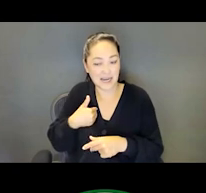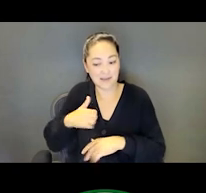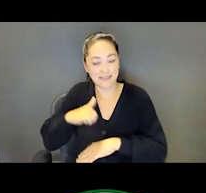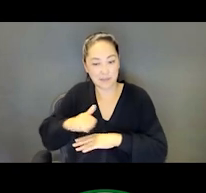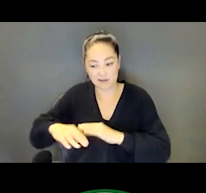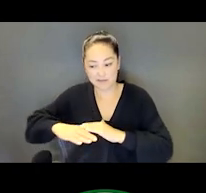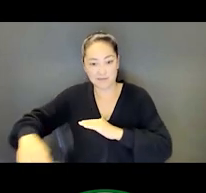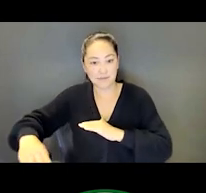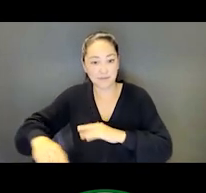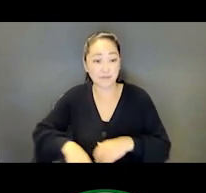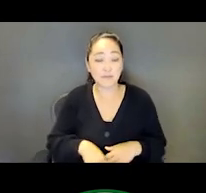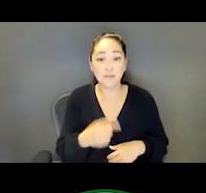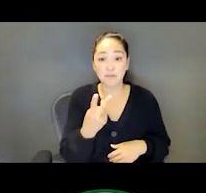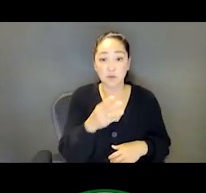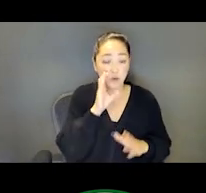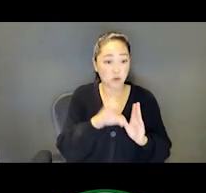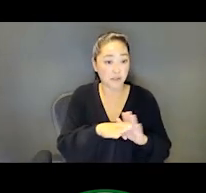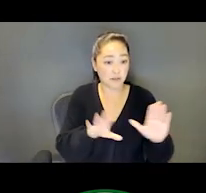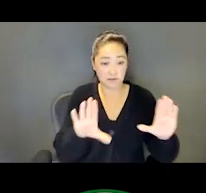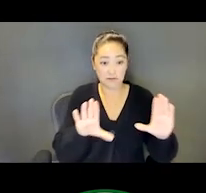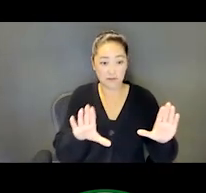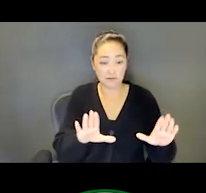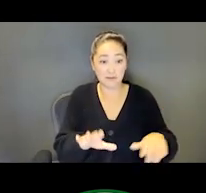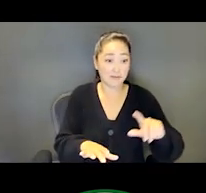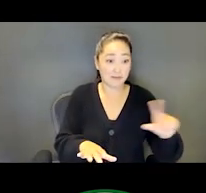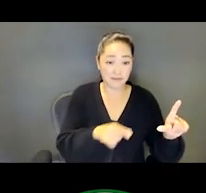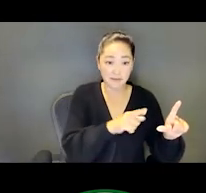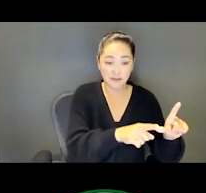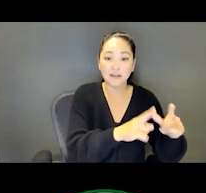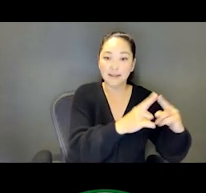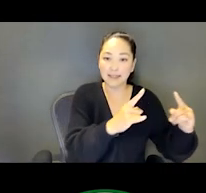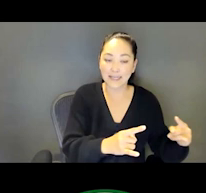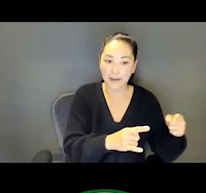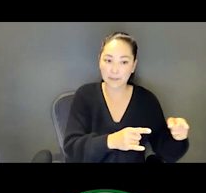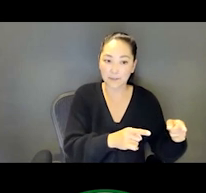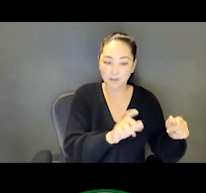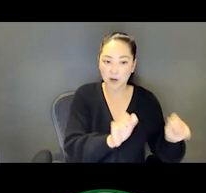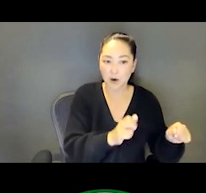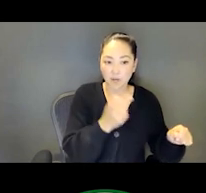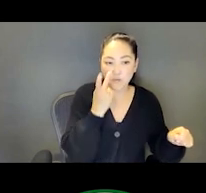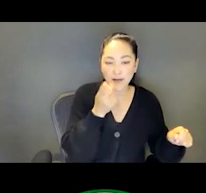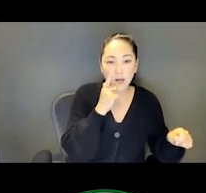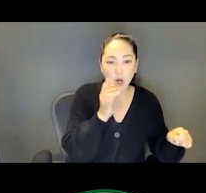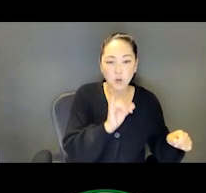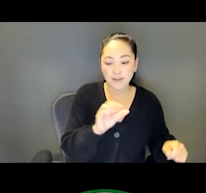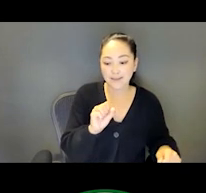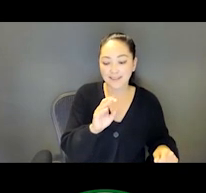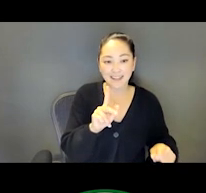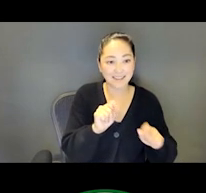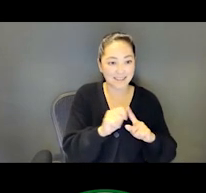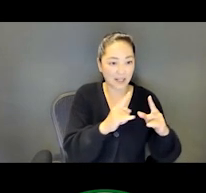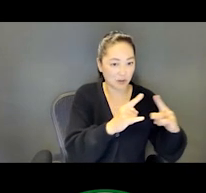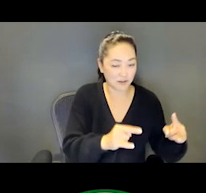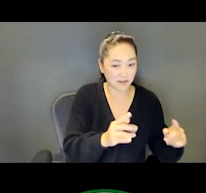a scout tent and on the right is one of those called compact cottages that are very well